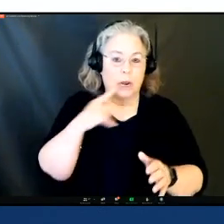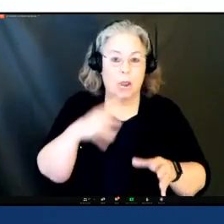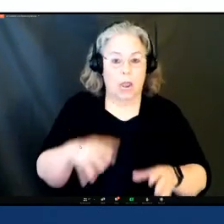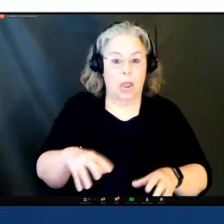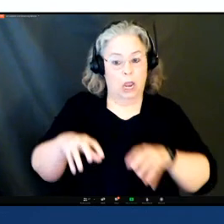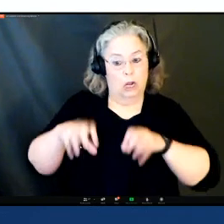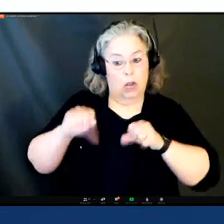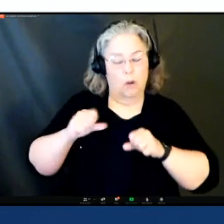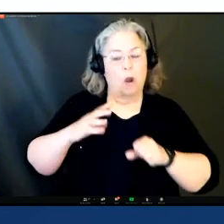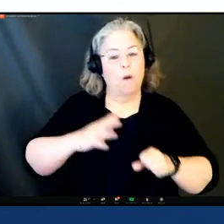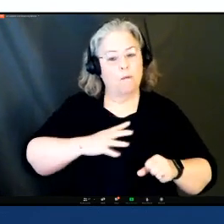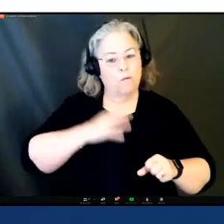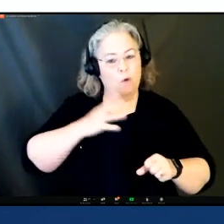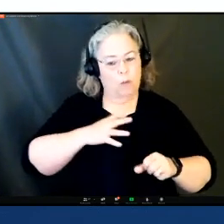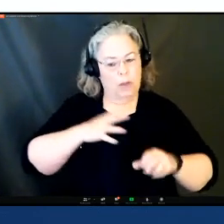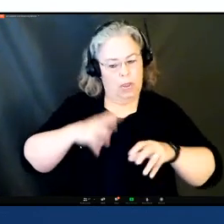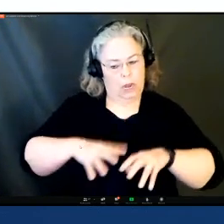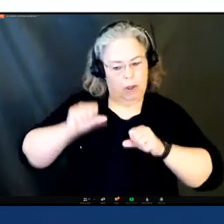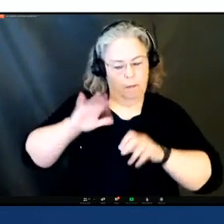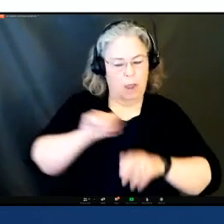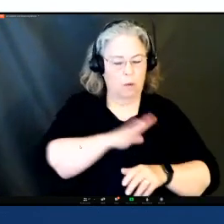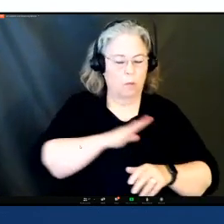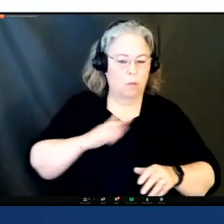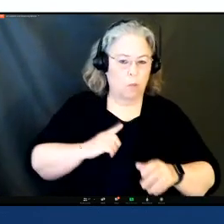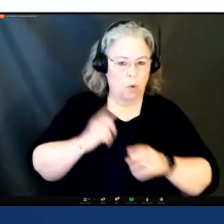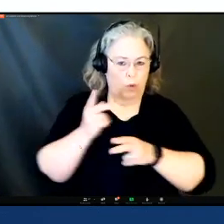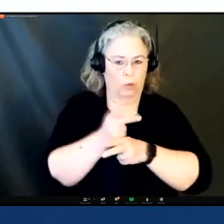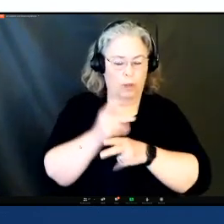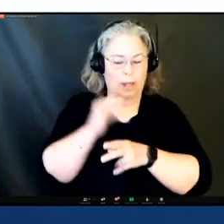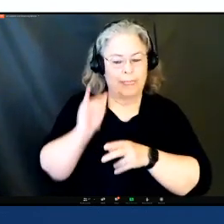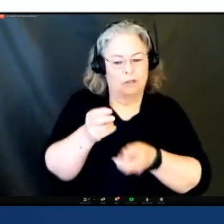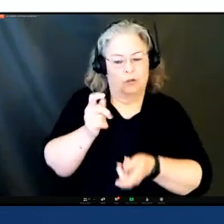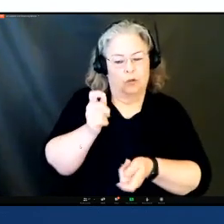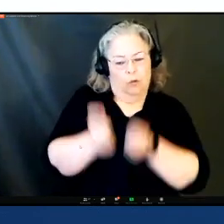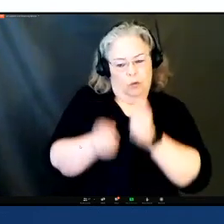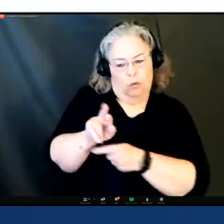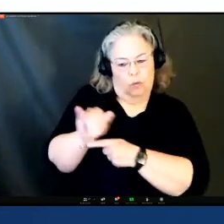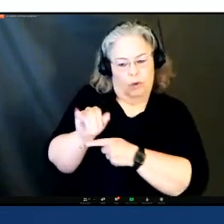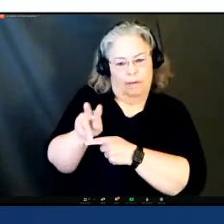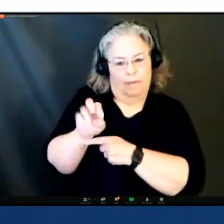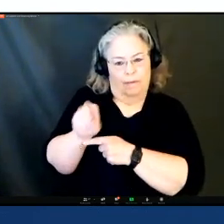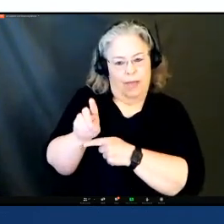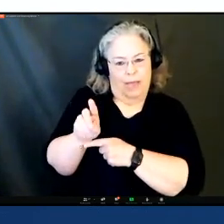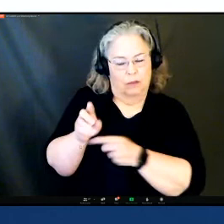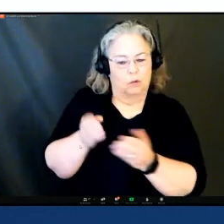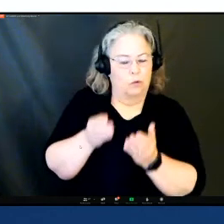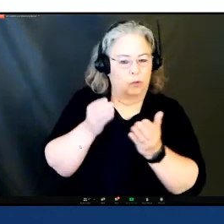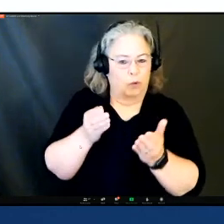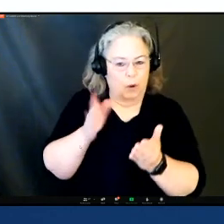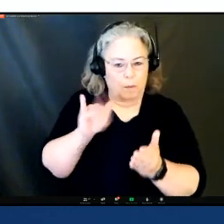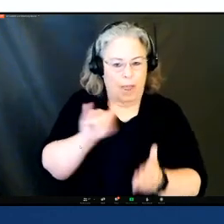by the Board of Supervisors and is the revised recommended budget as revised by board actions at the